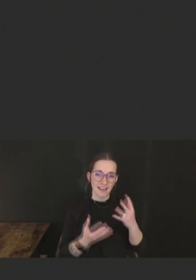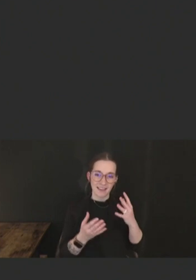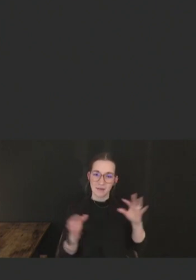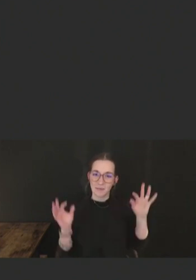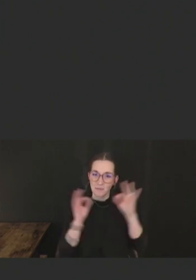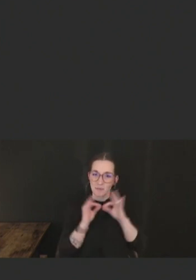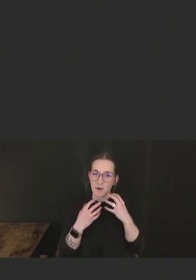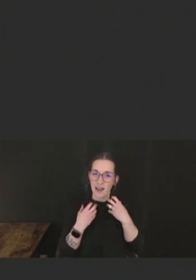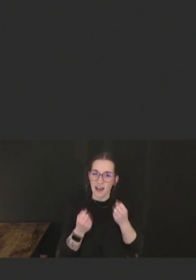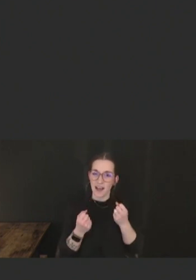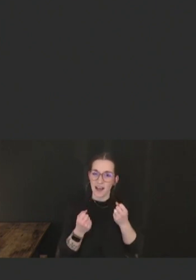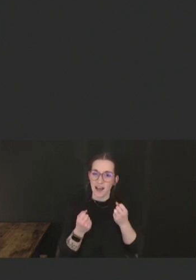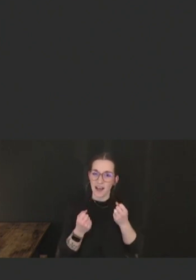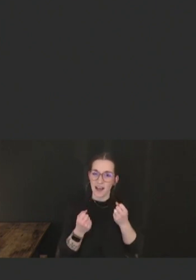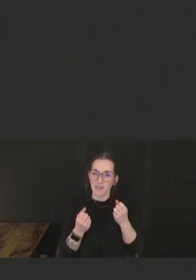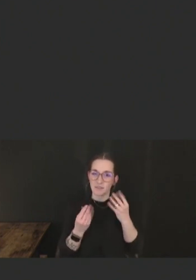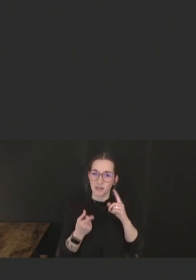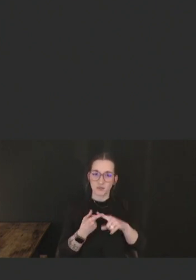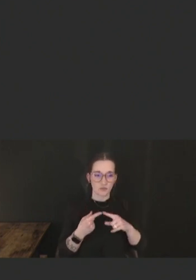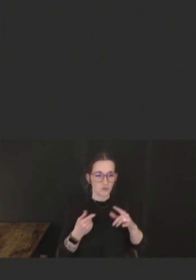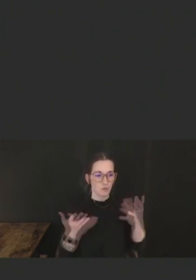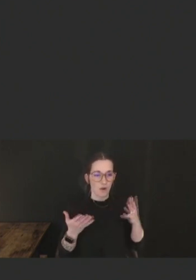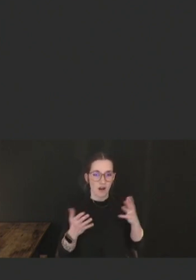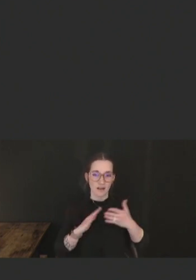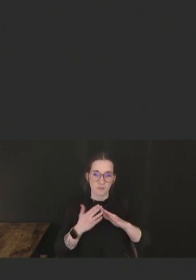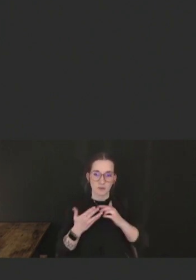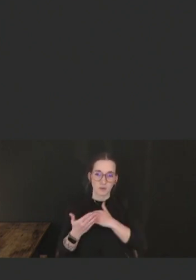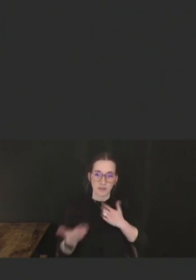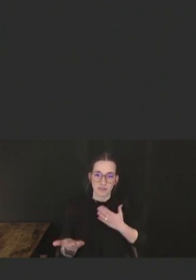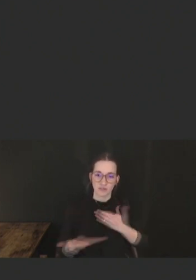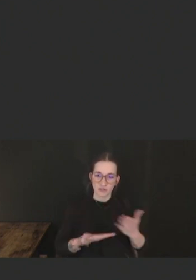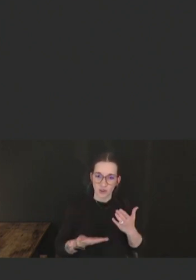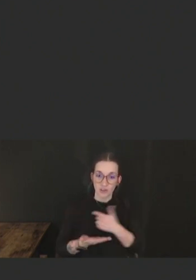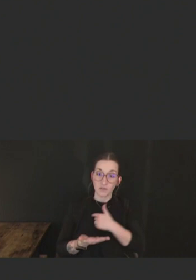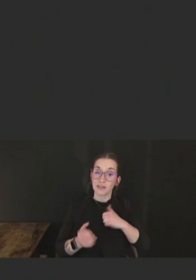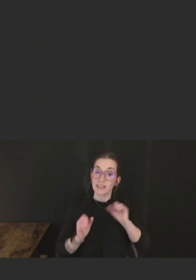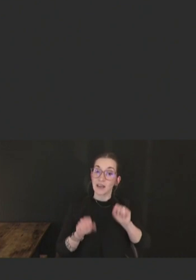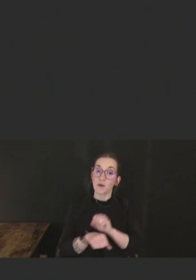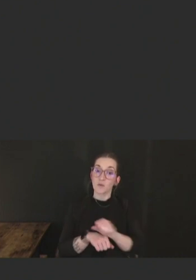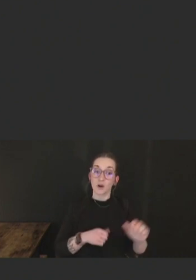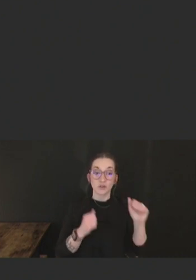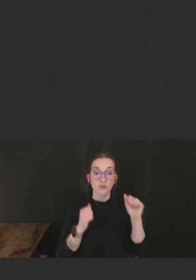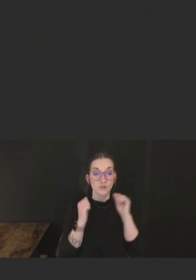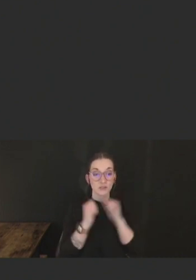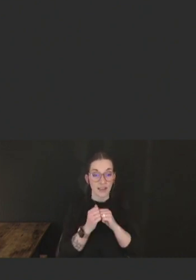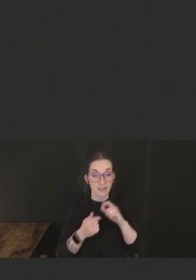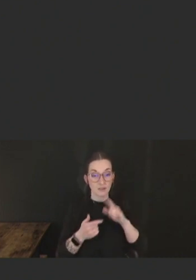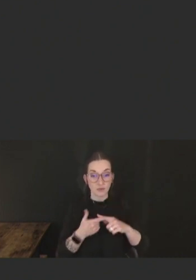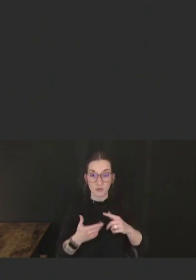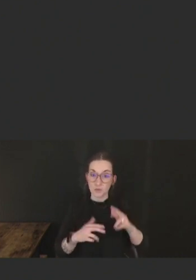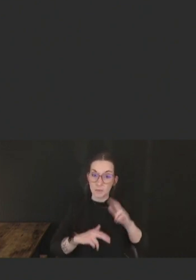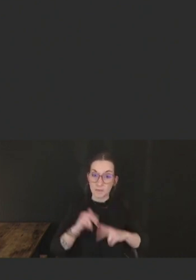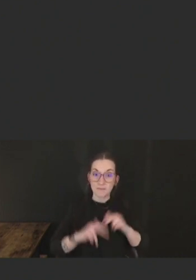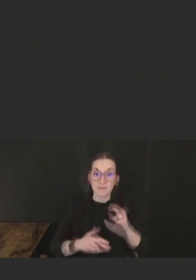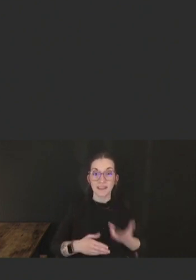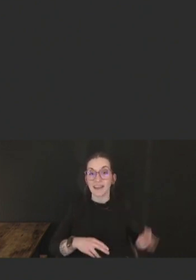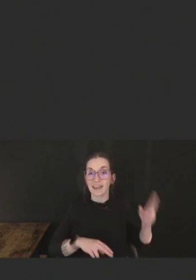Together, we can build community trust through vaccine confidence, reach communities on a personal level, and leverage trusted community messengers.